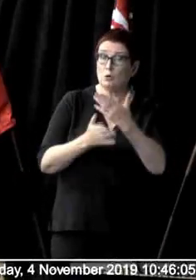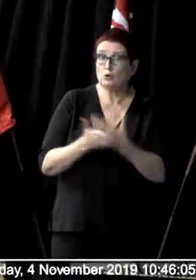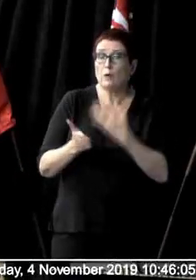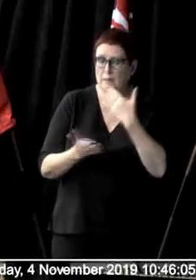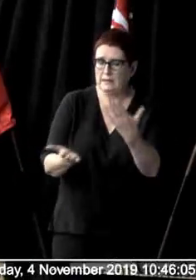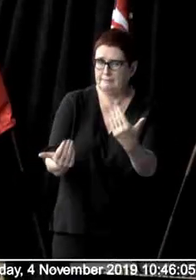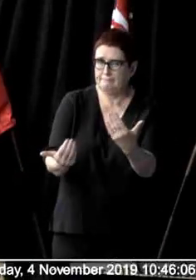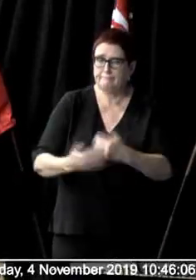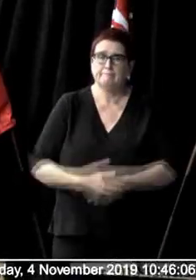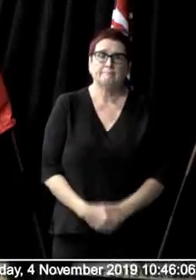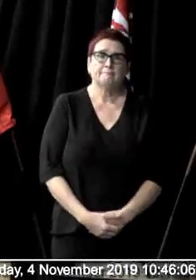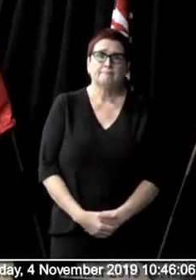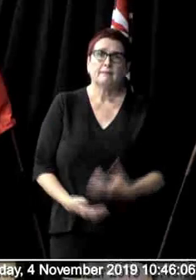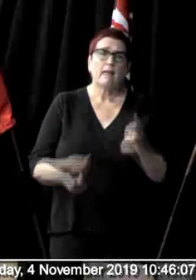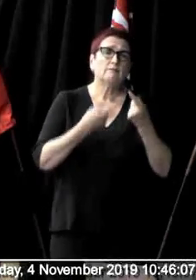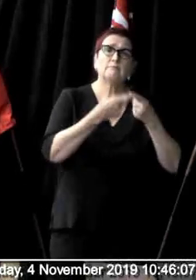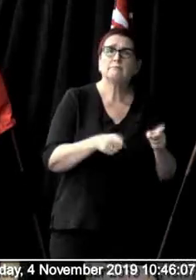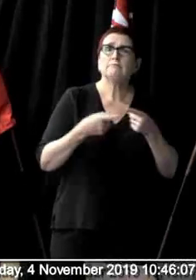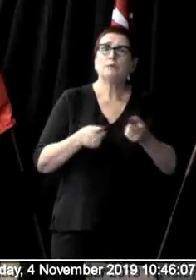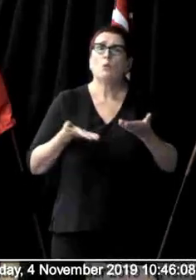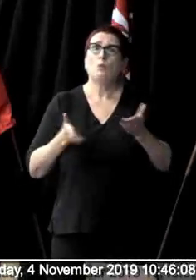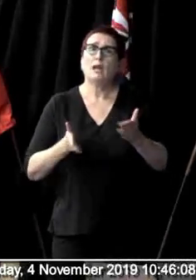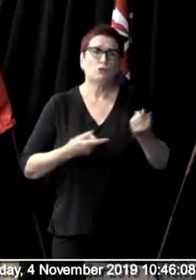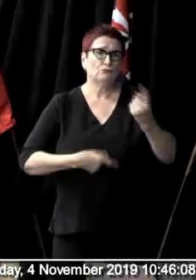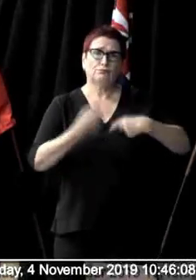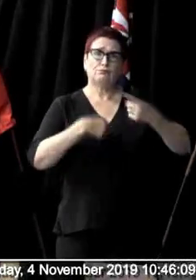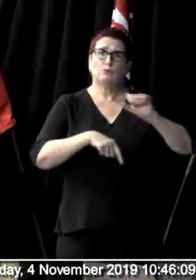There are various ways in which you can provide information to the Commission.